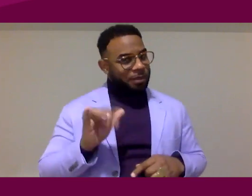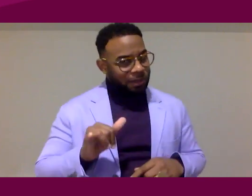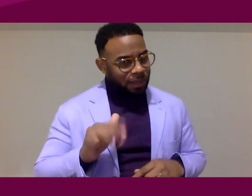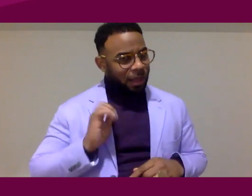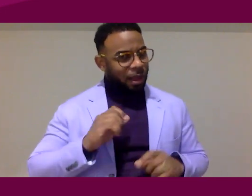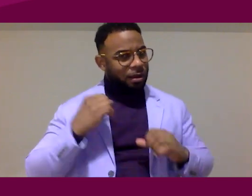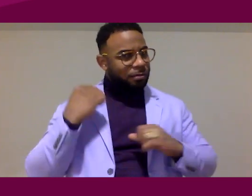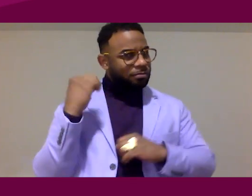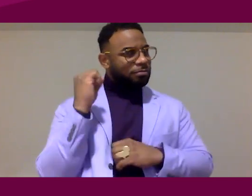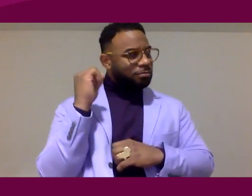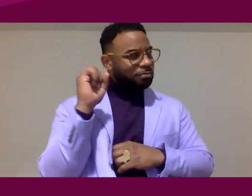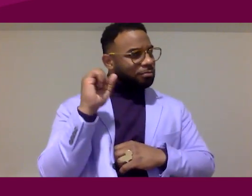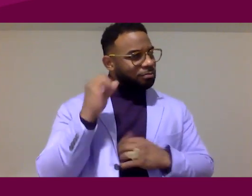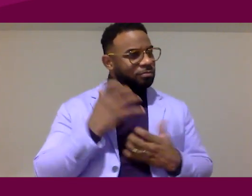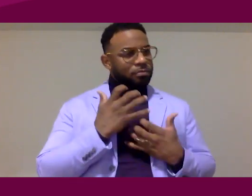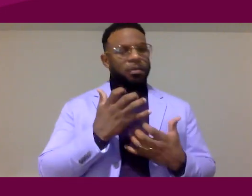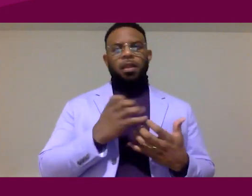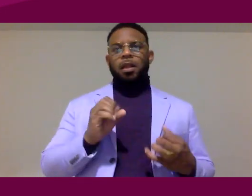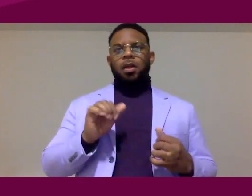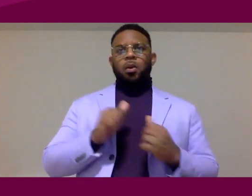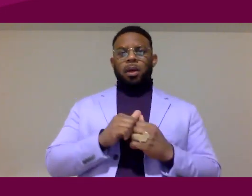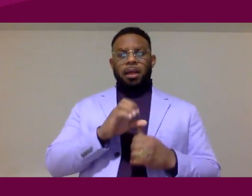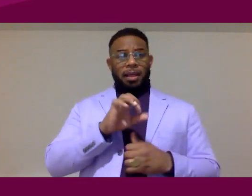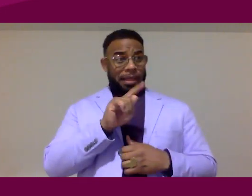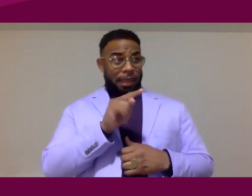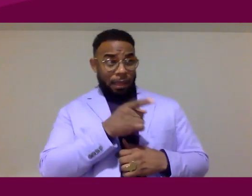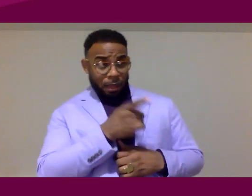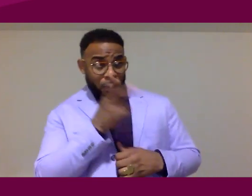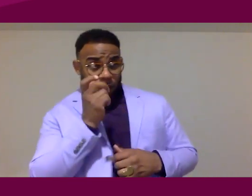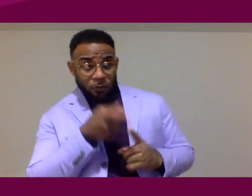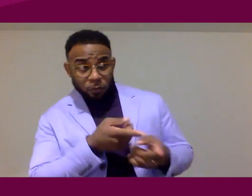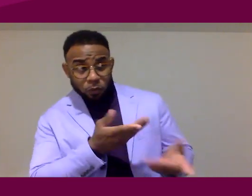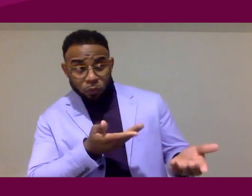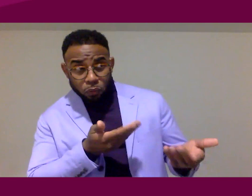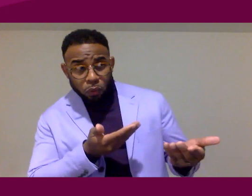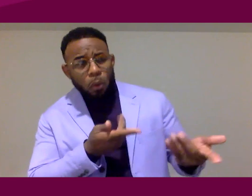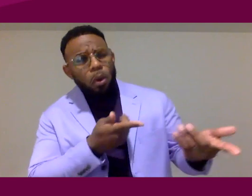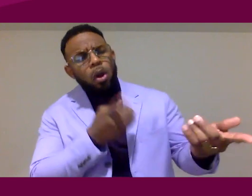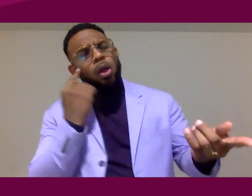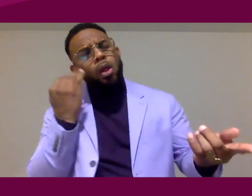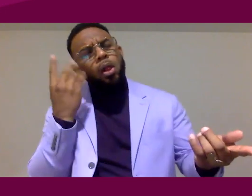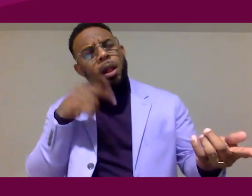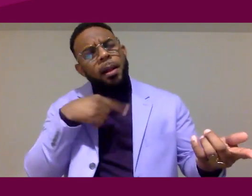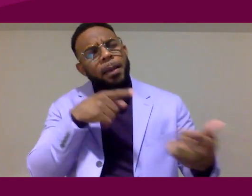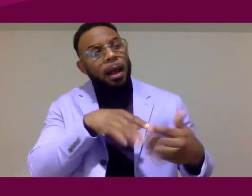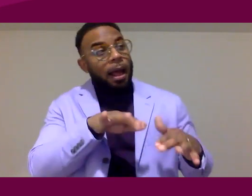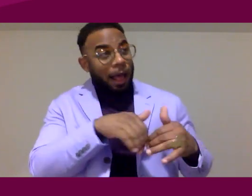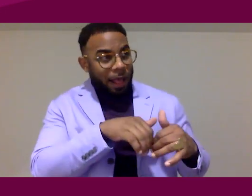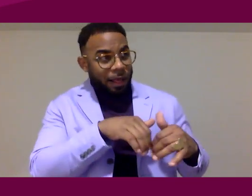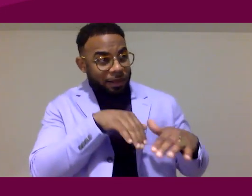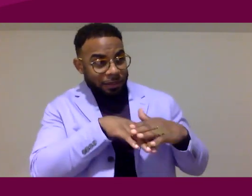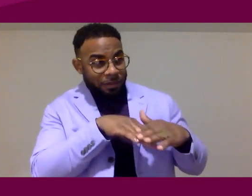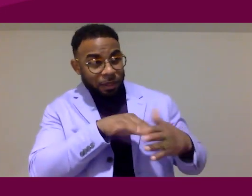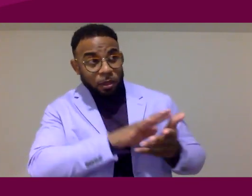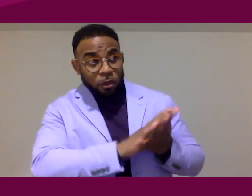rallying cry. And so Kat, I want to hear from you. What are your thoughts about how accessibility has evolved over the years?